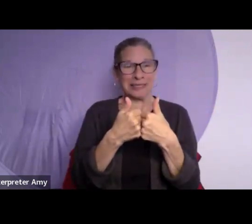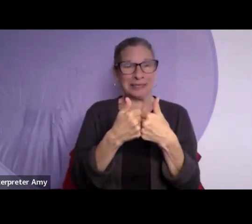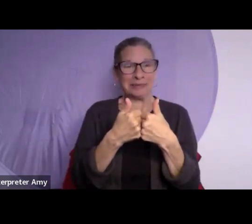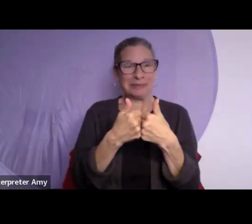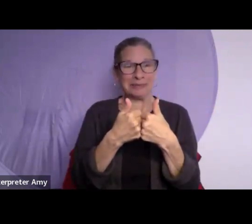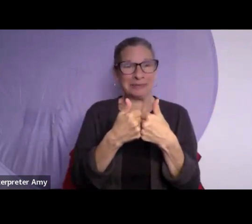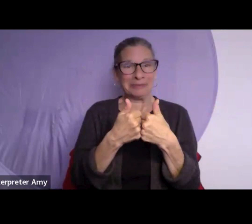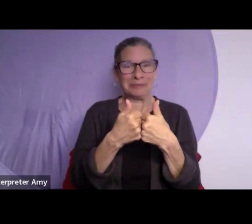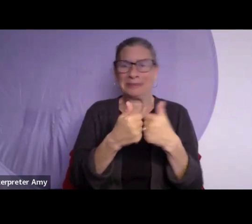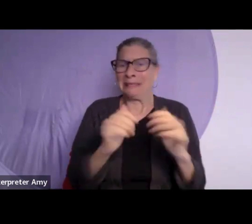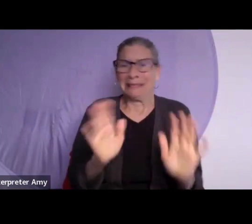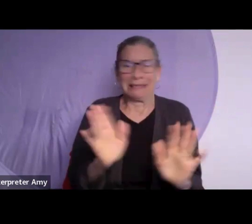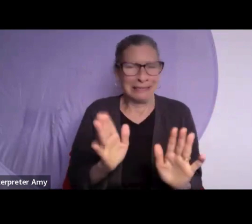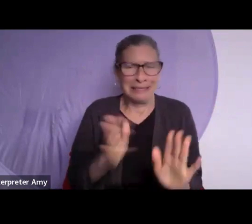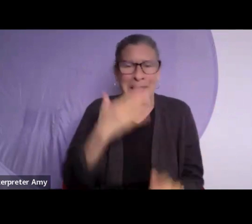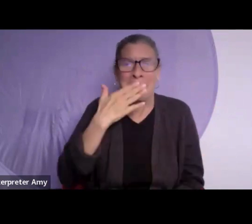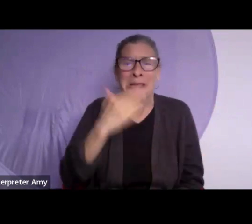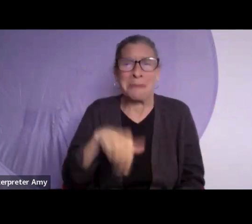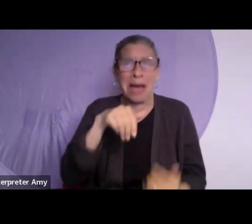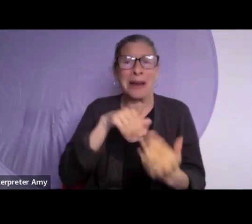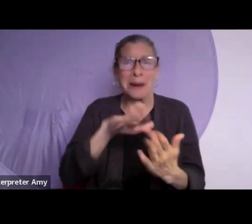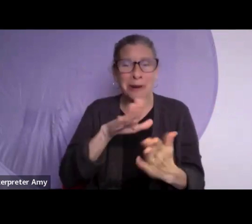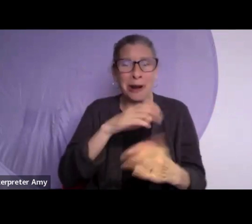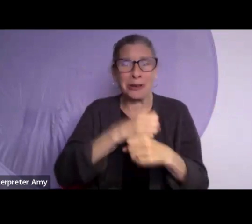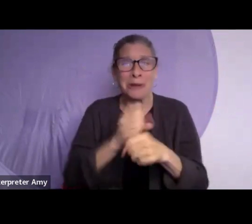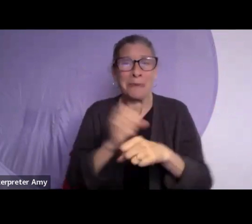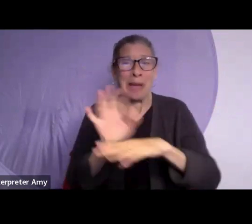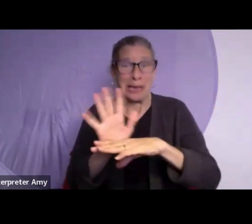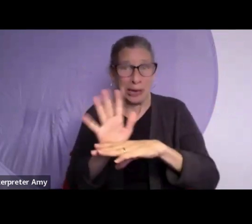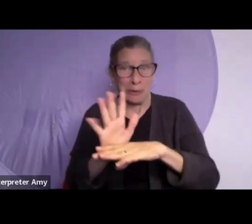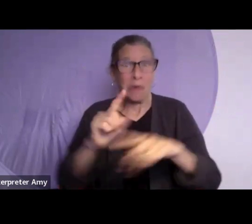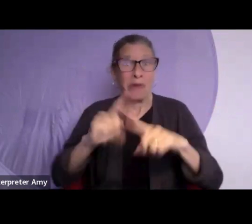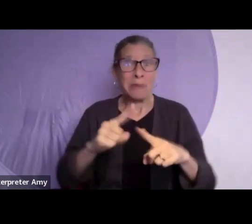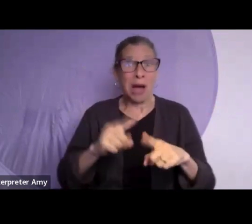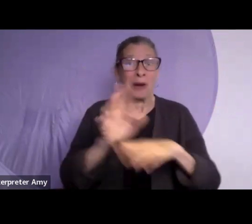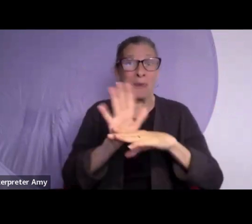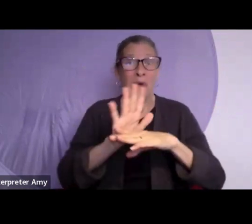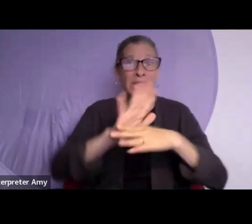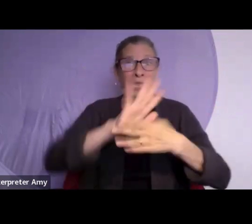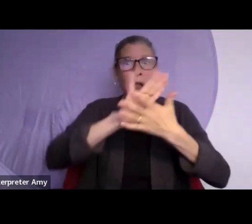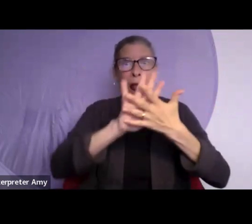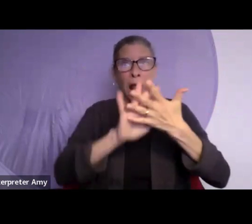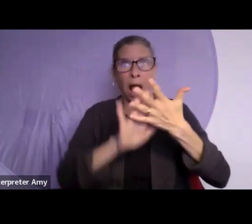way to make a movie. But a way to get a lot of movies done. And some of them are really nice. And they've given now a little